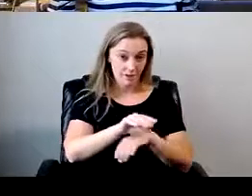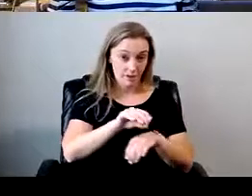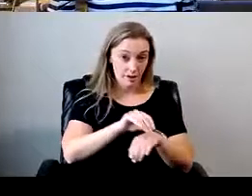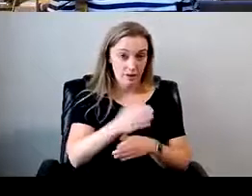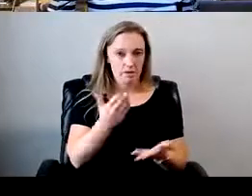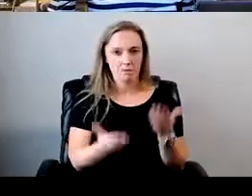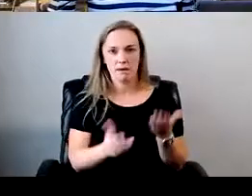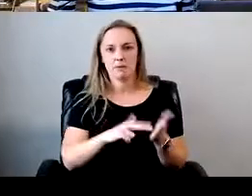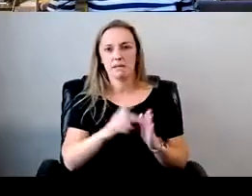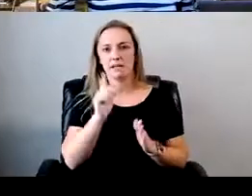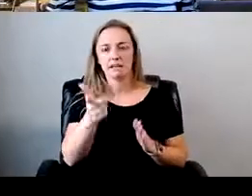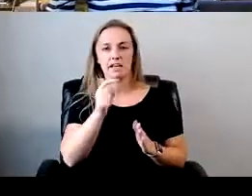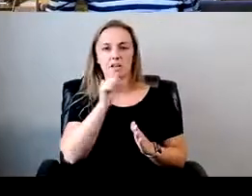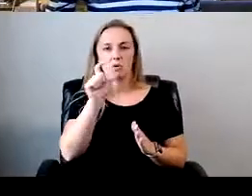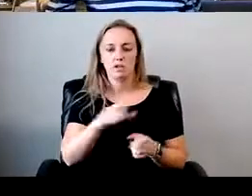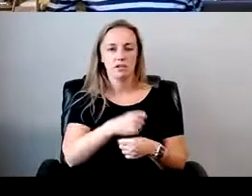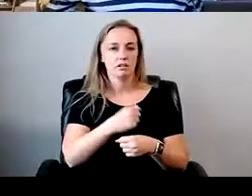to make individual modifications later.